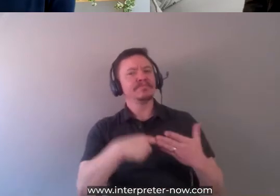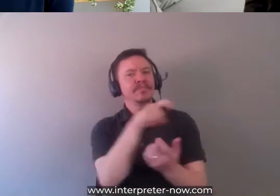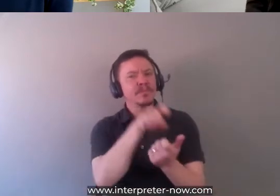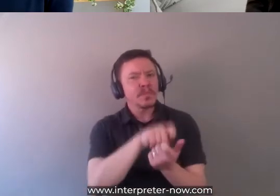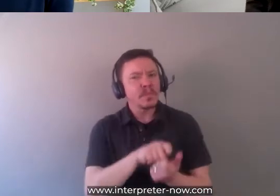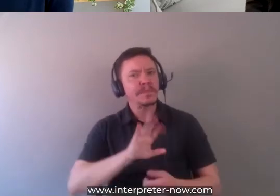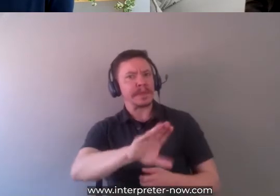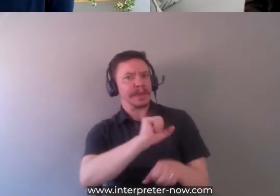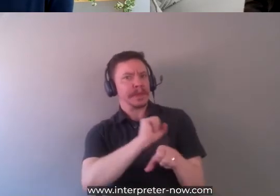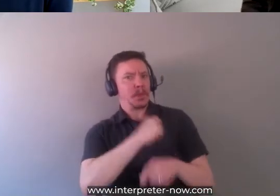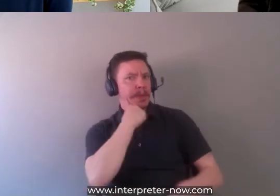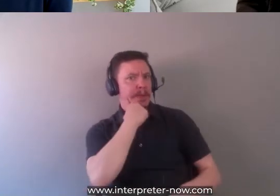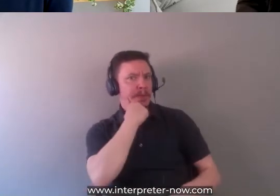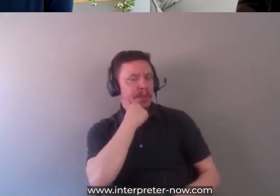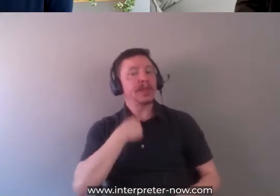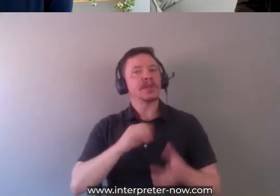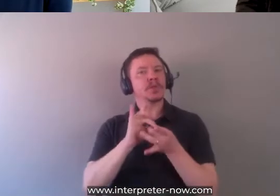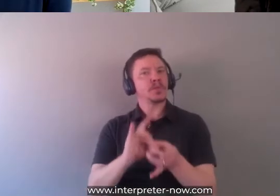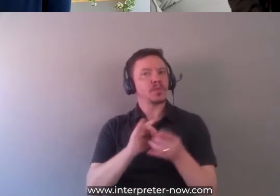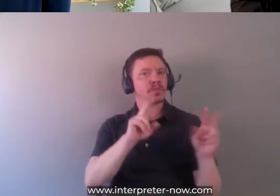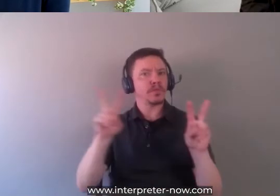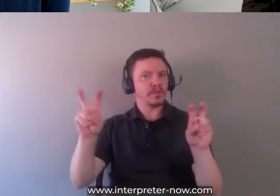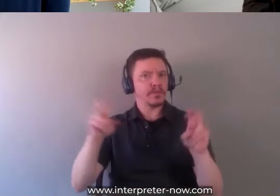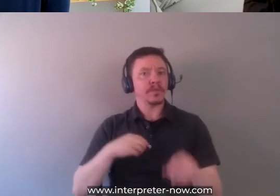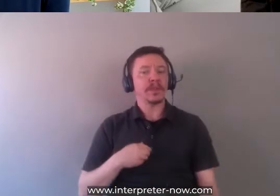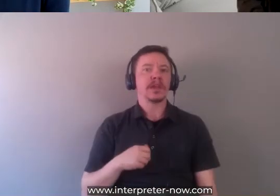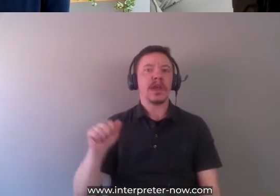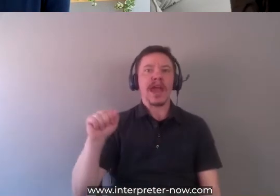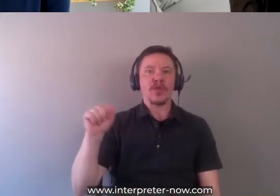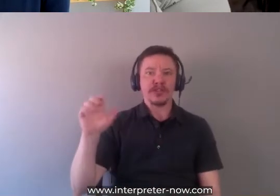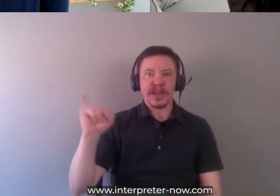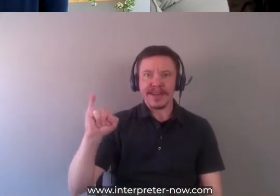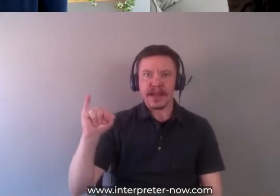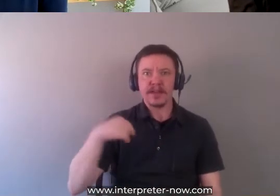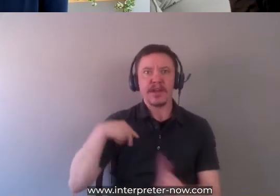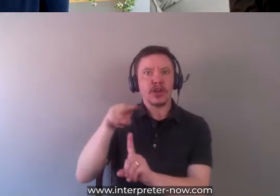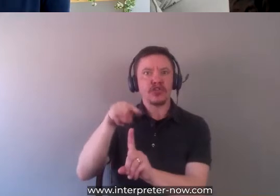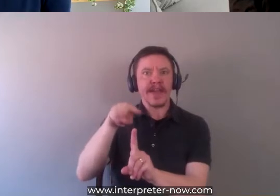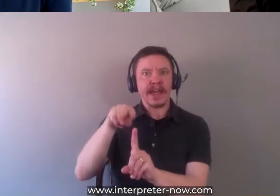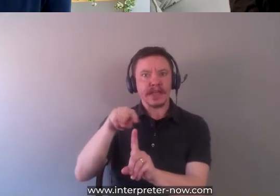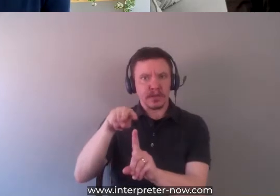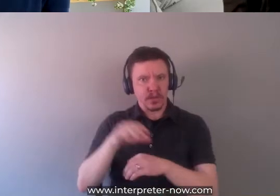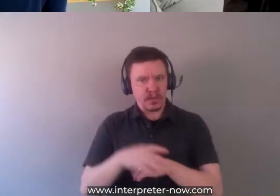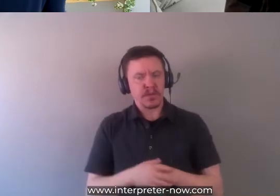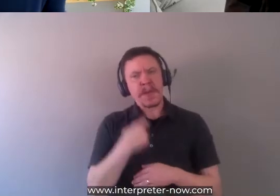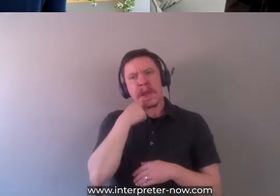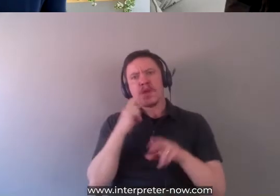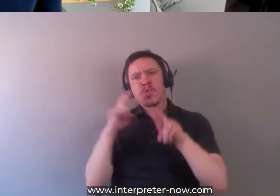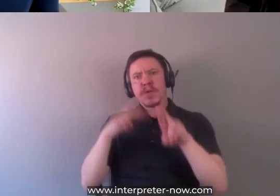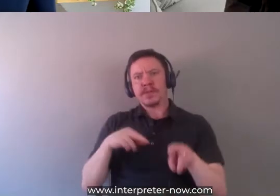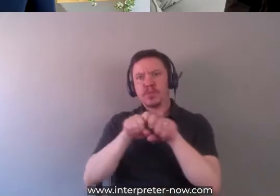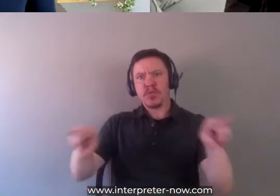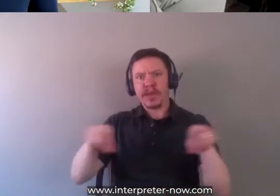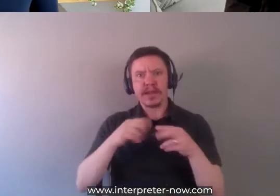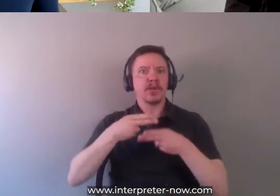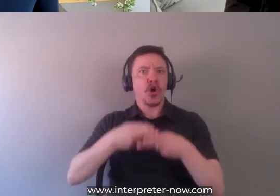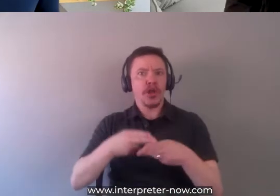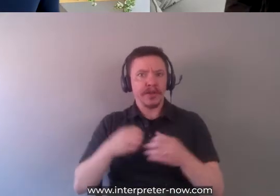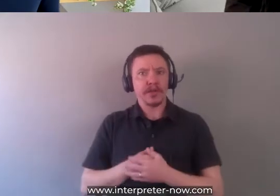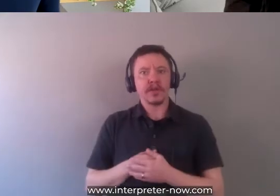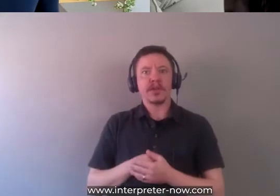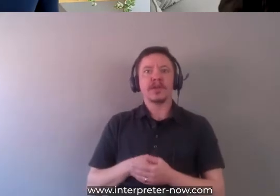work that you've done recently around AI surveillance. You released a report called Ableism And Disability